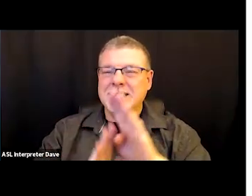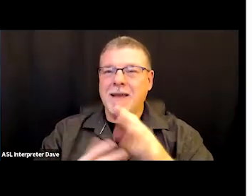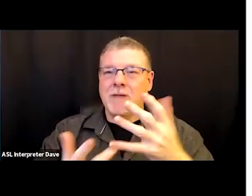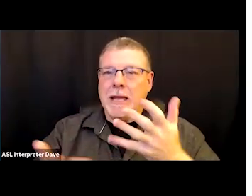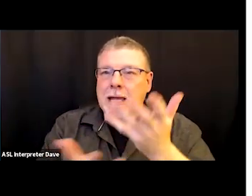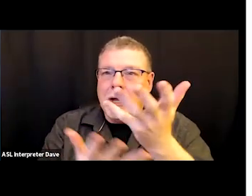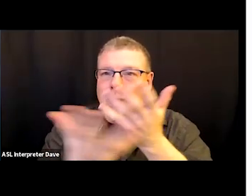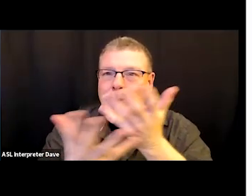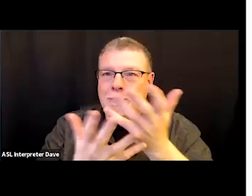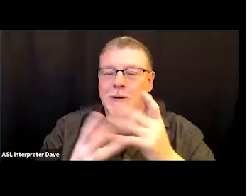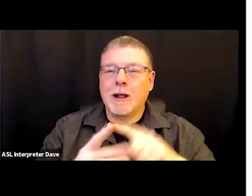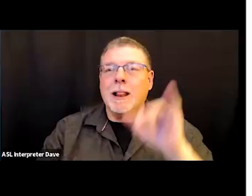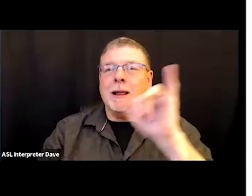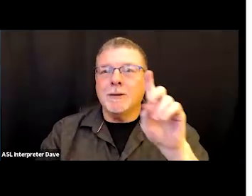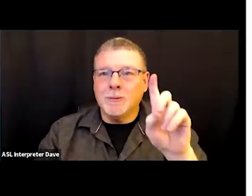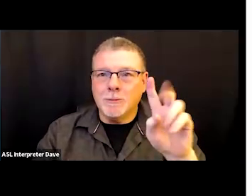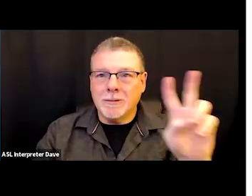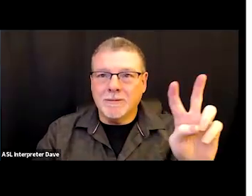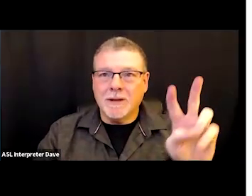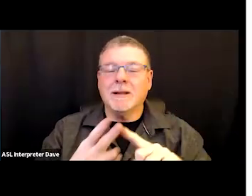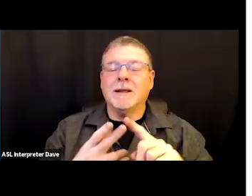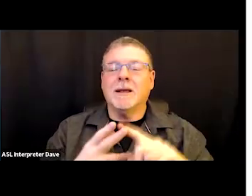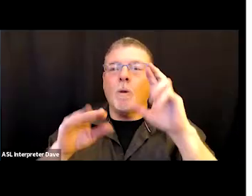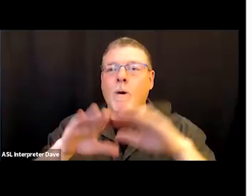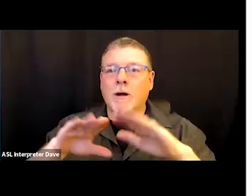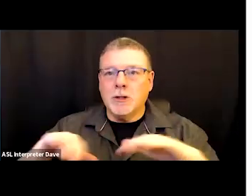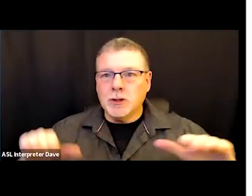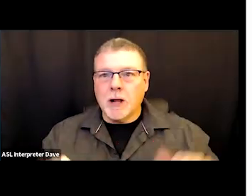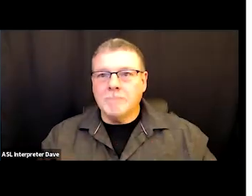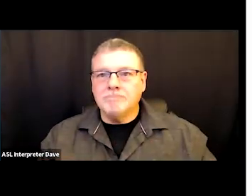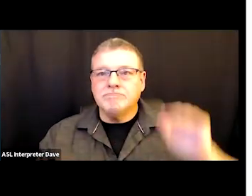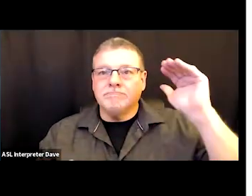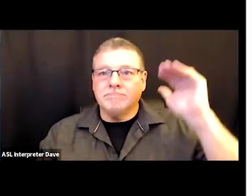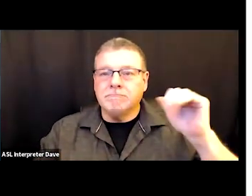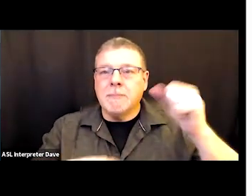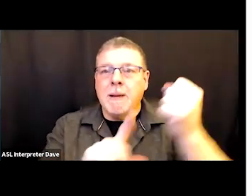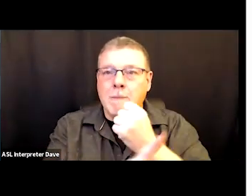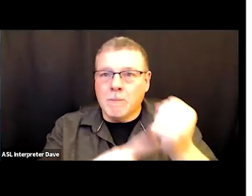such as domestic violence or childhood abuse or coercive control and the participant